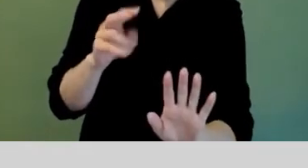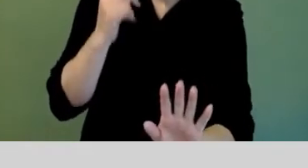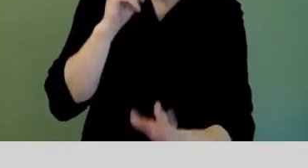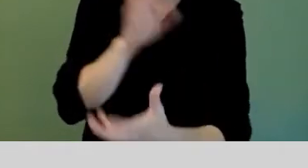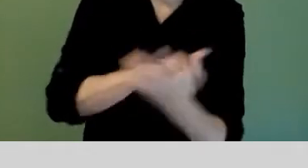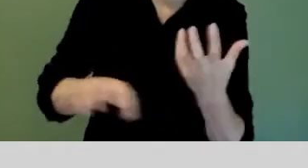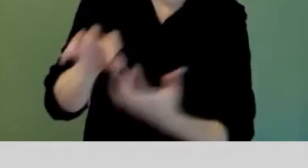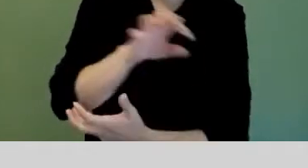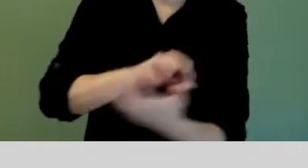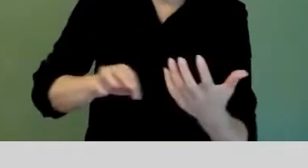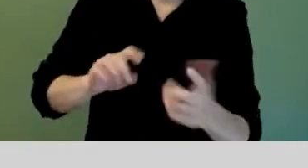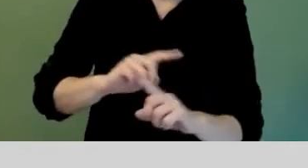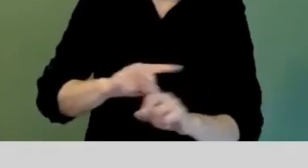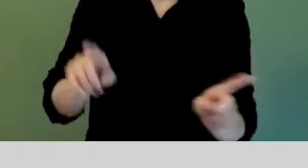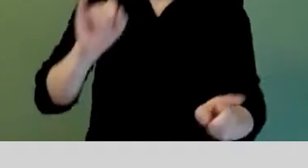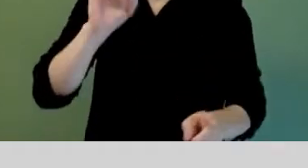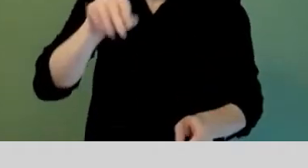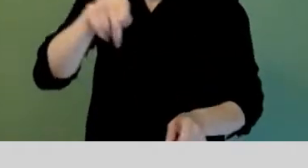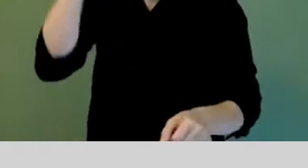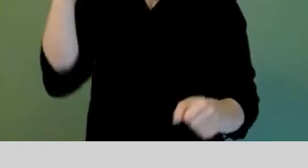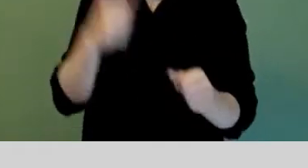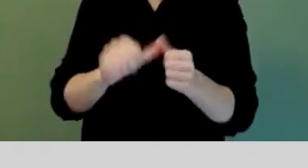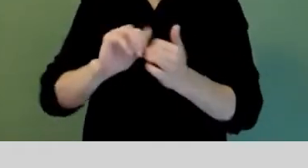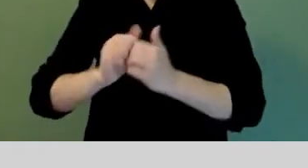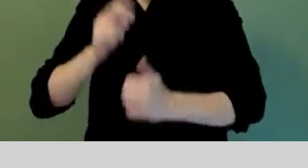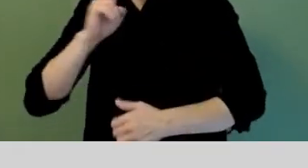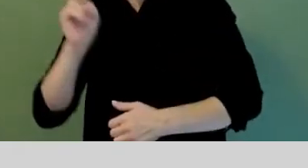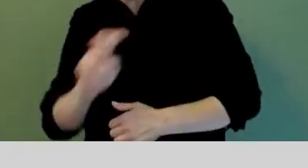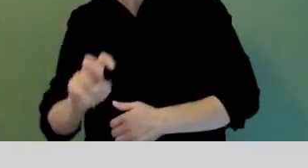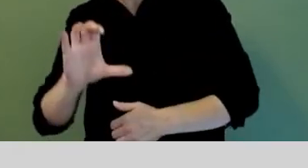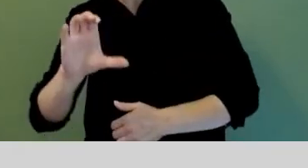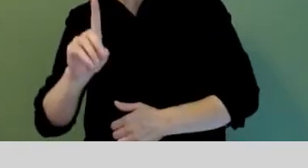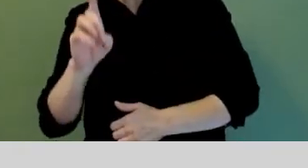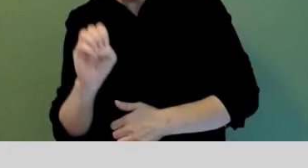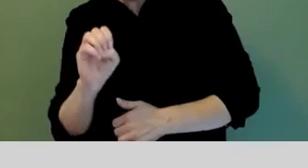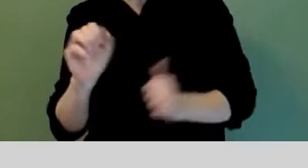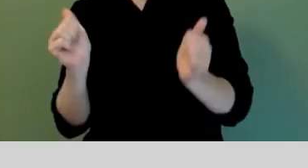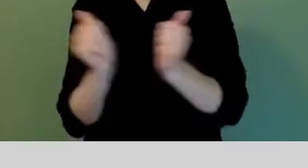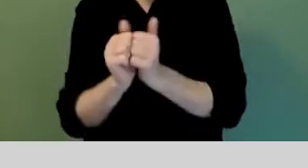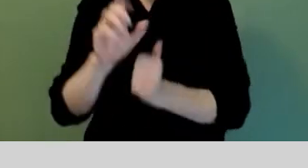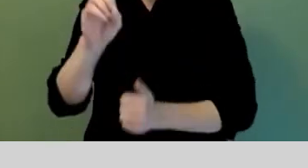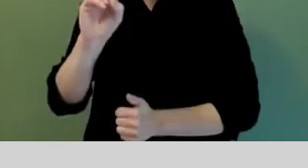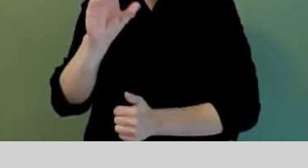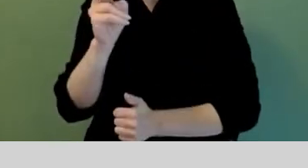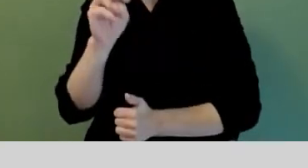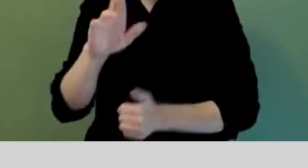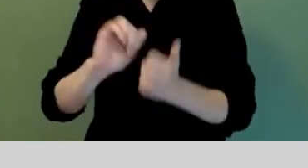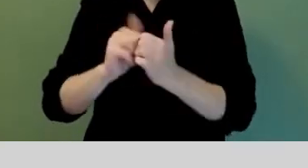as long as you remember how the Python code with a decorator translates that more manually, explicitly written Python code,